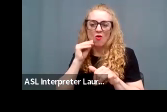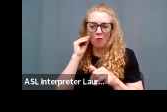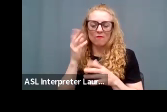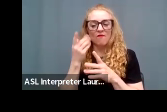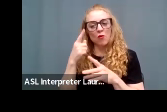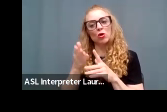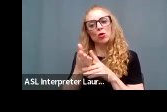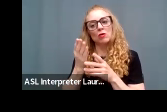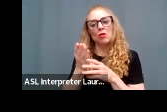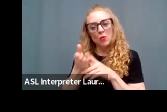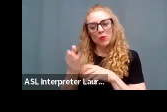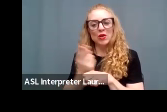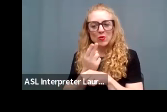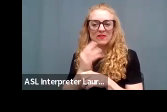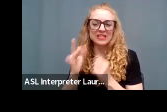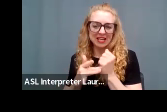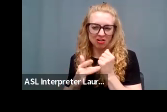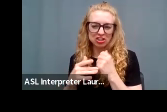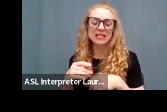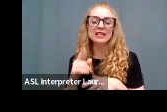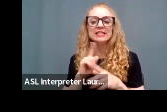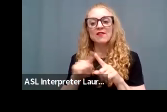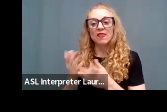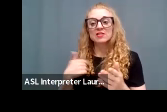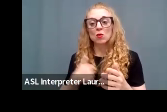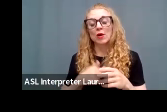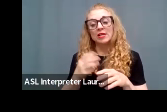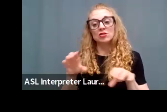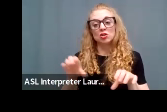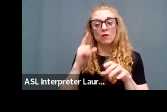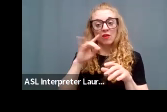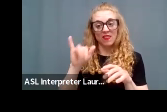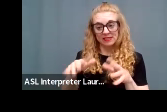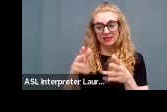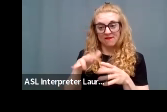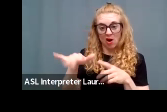the very first thing we do in this whole process is we assess the environment both the individual